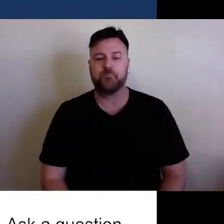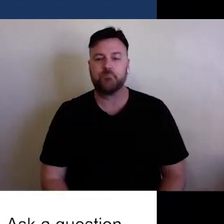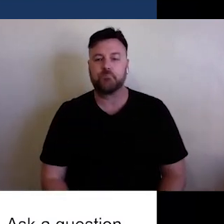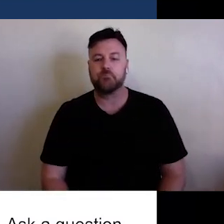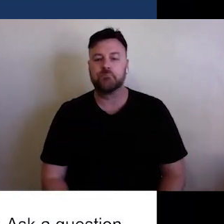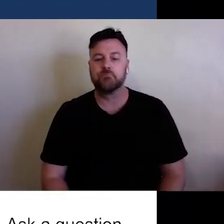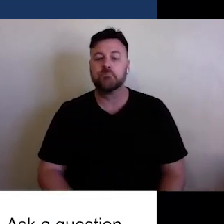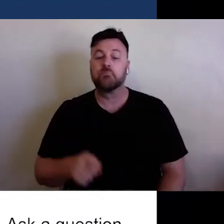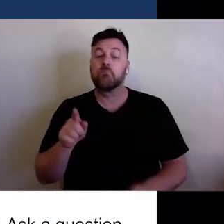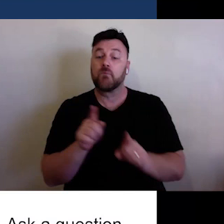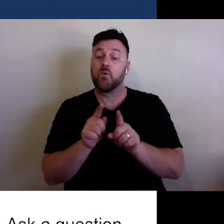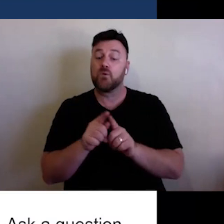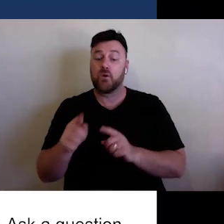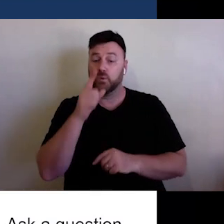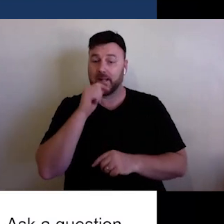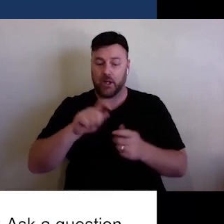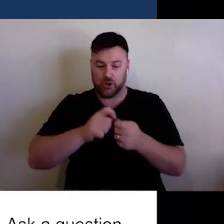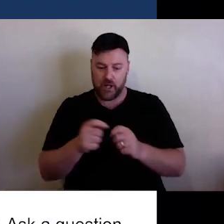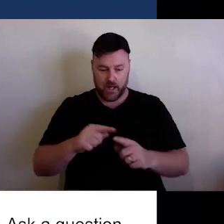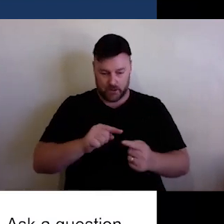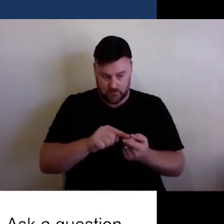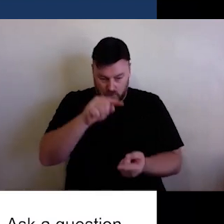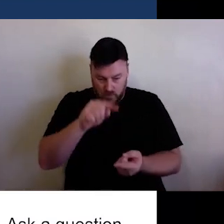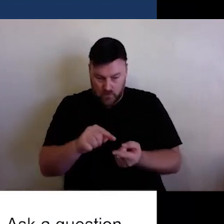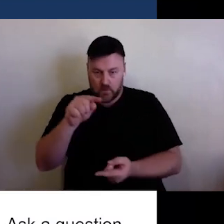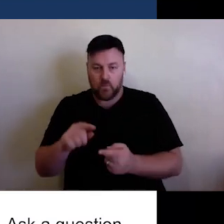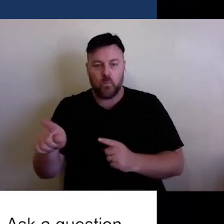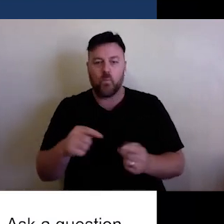settings. We invite you to engage with each other on the chat. Please